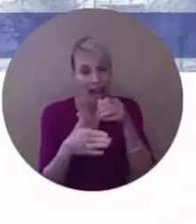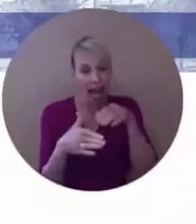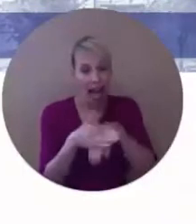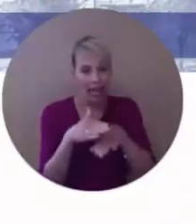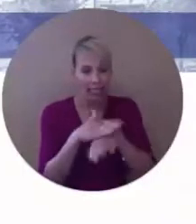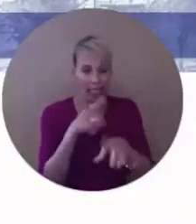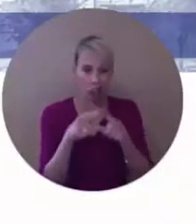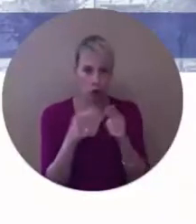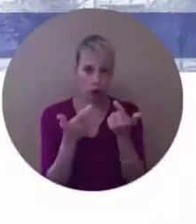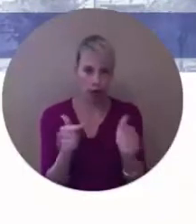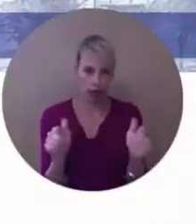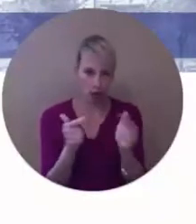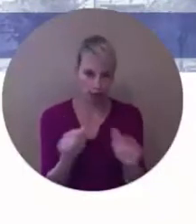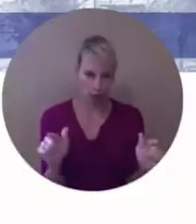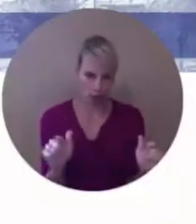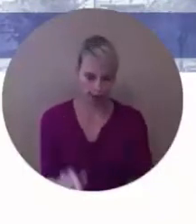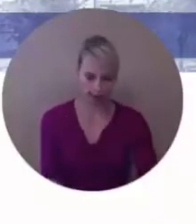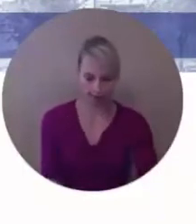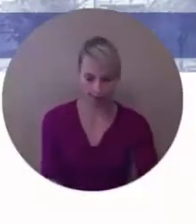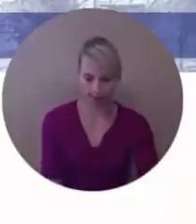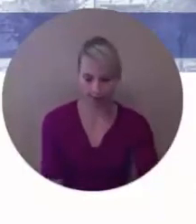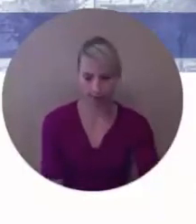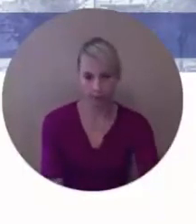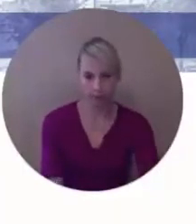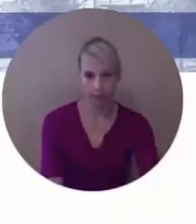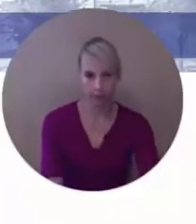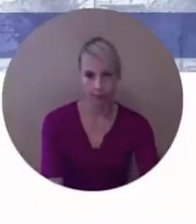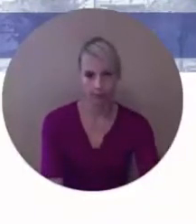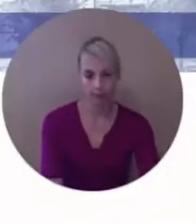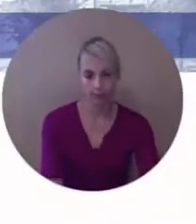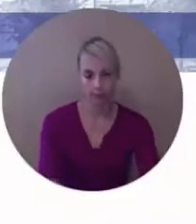And how we make sure that happens is by giving them access to language.